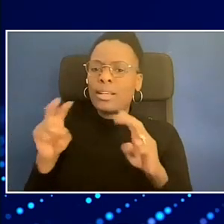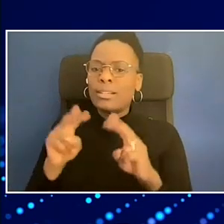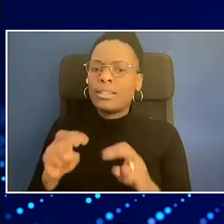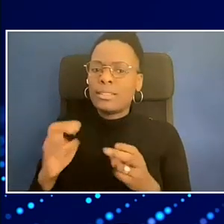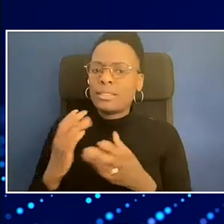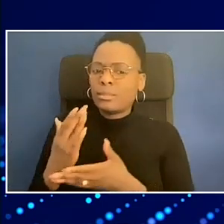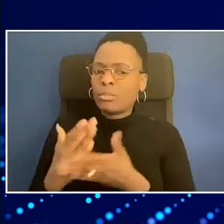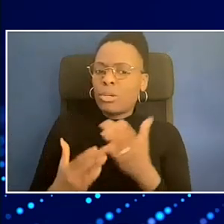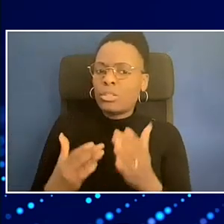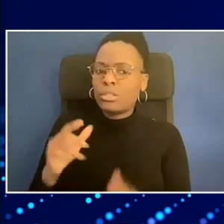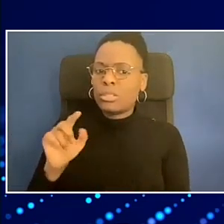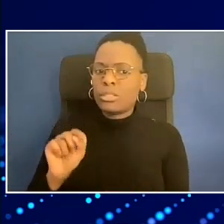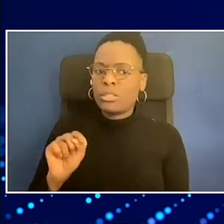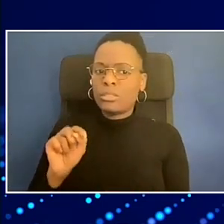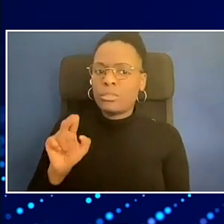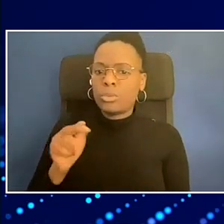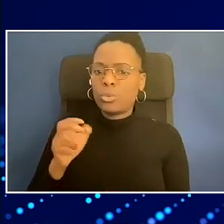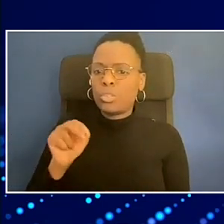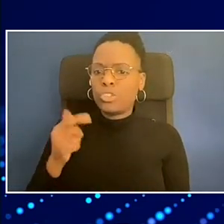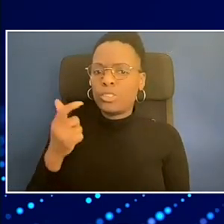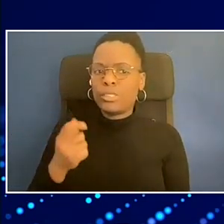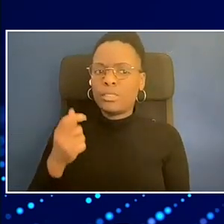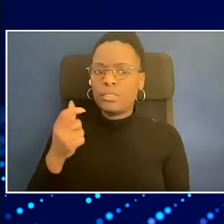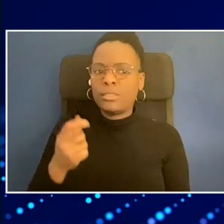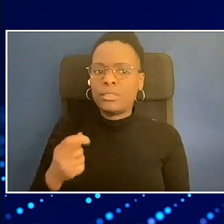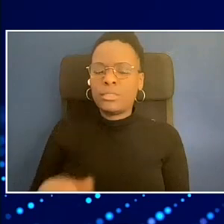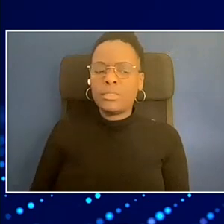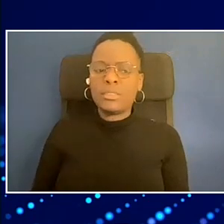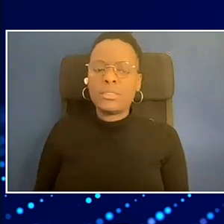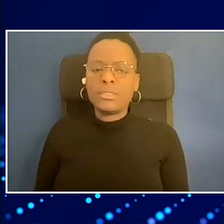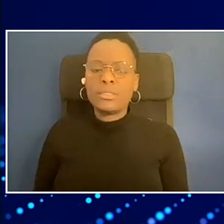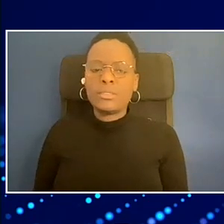I understand. Yeah. How about this? Barmak, the language that-